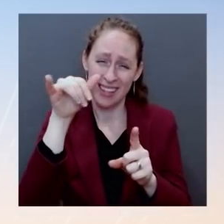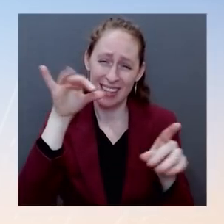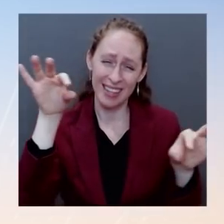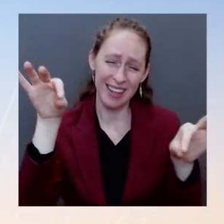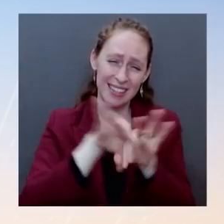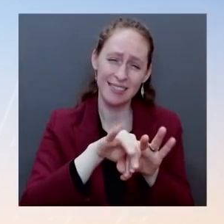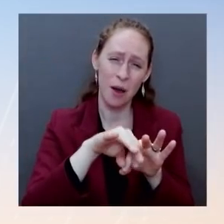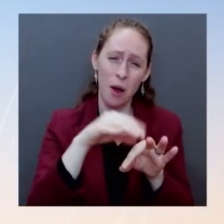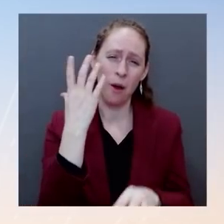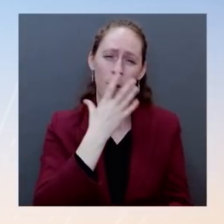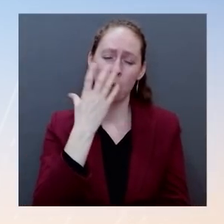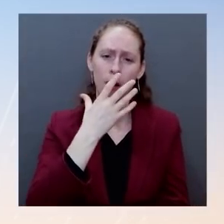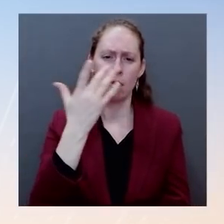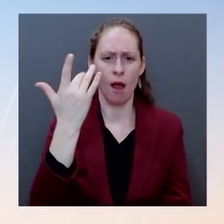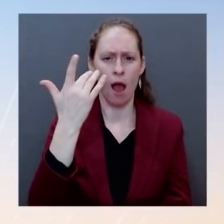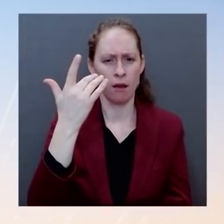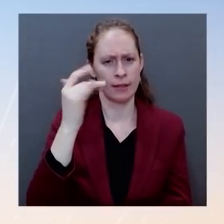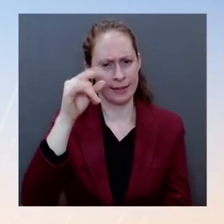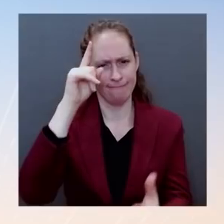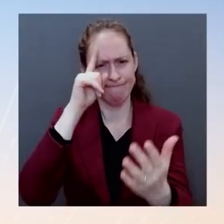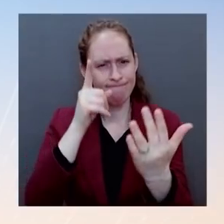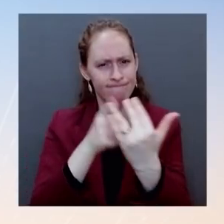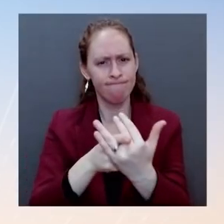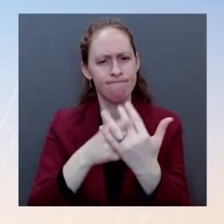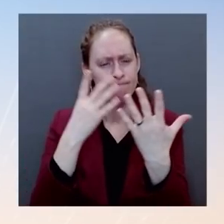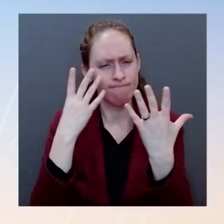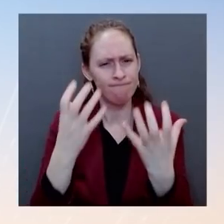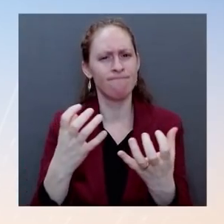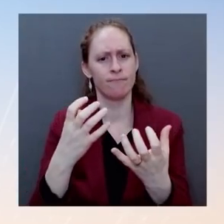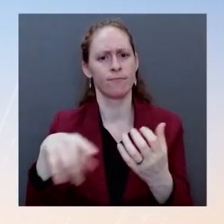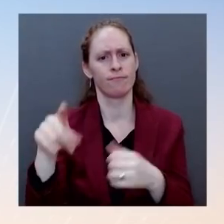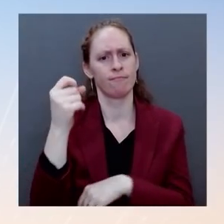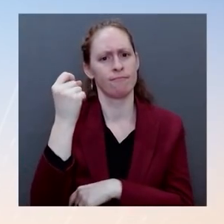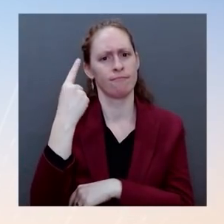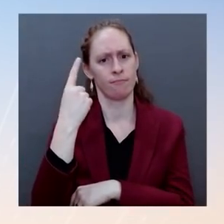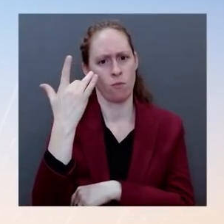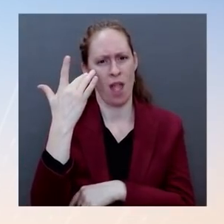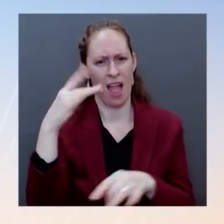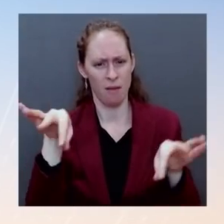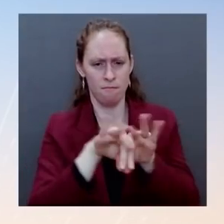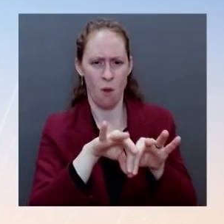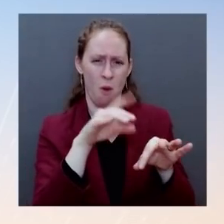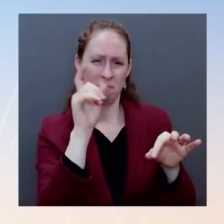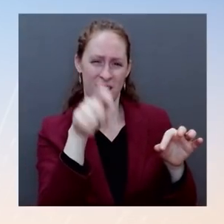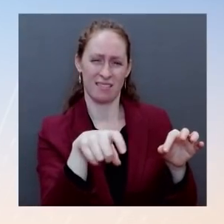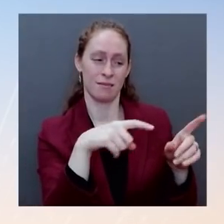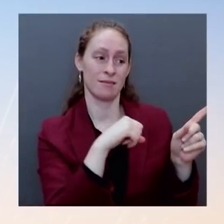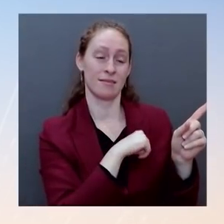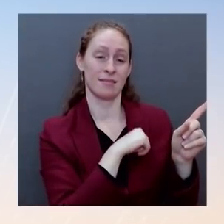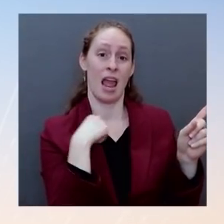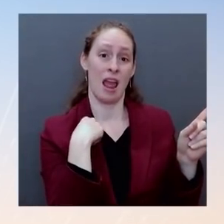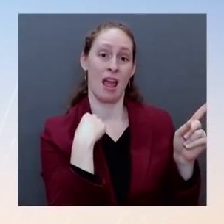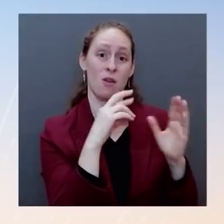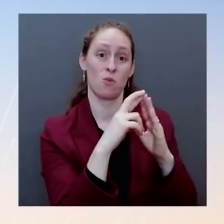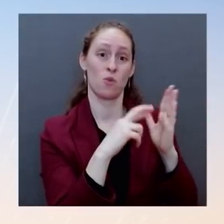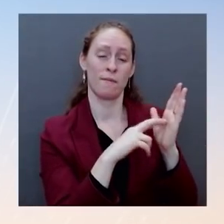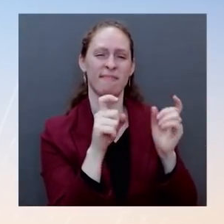to Senate rules in order to get this legislation passed. So, I wouldn't overread into how many words he spent